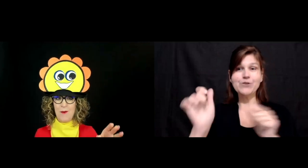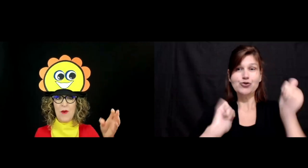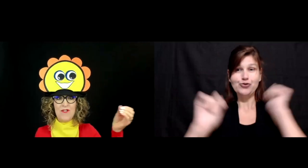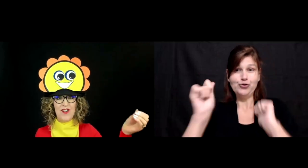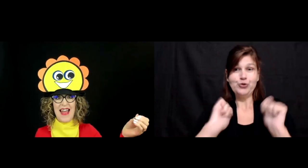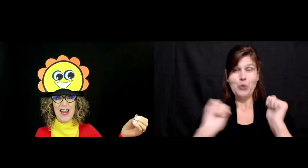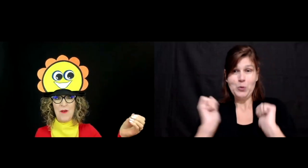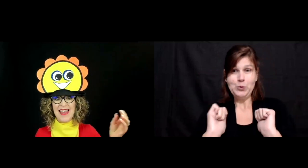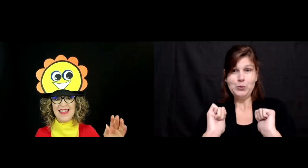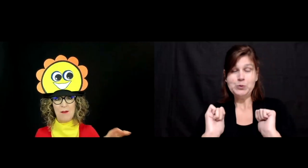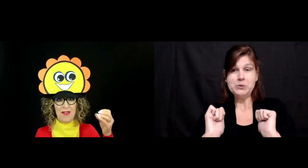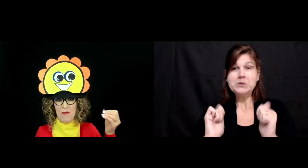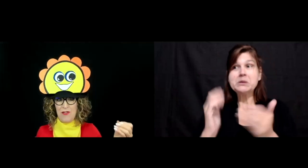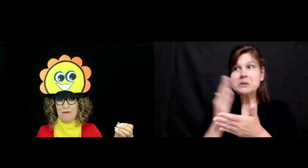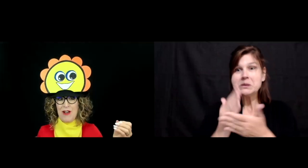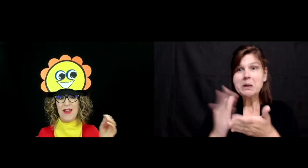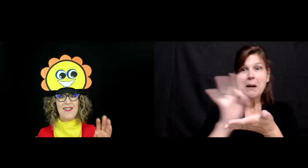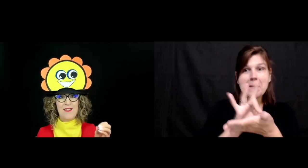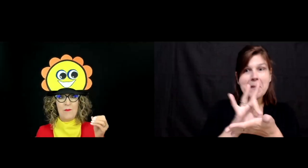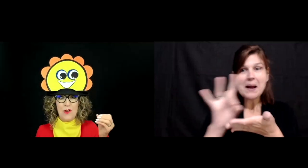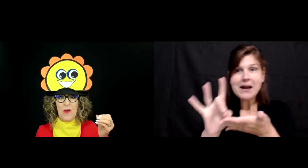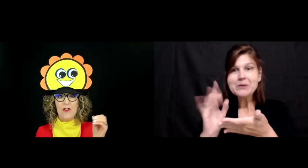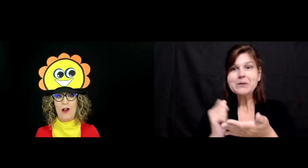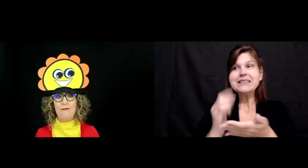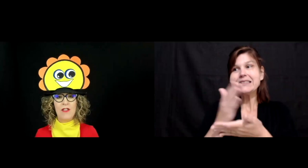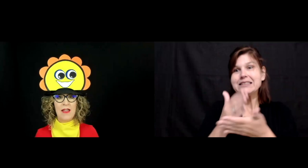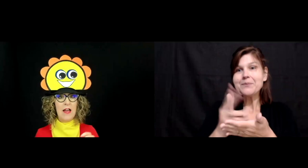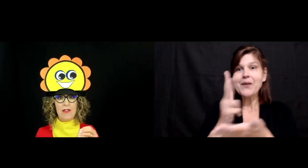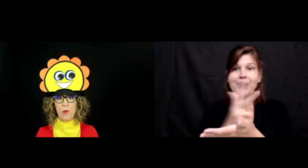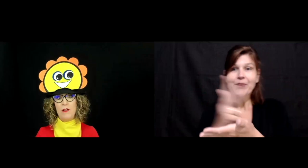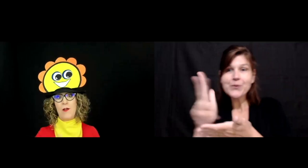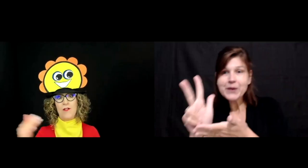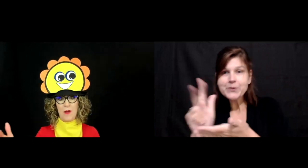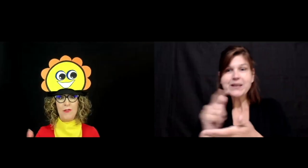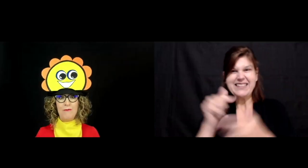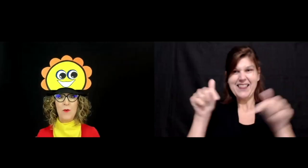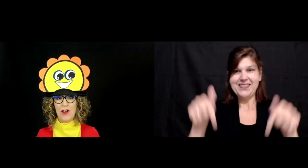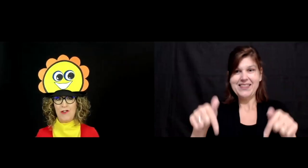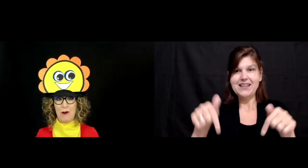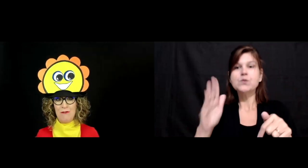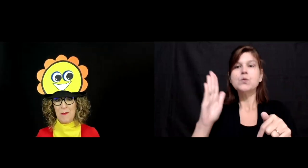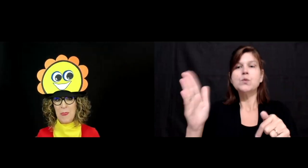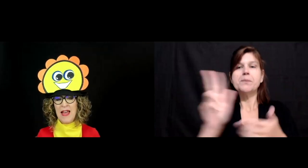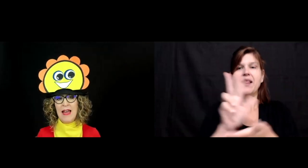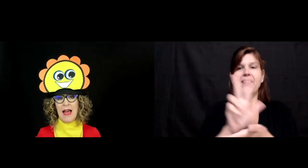Some we've done eight weeks, some we've done three weeks, some two-week show runs. This one is going to be a three-week show run,